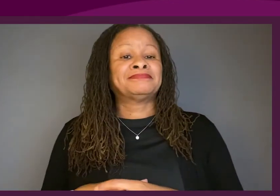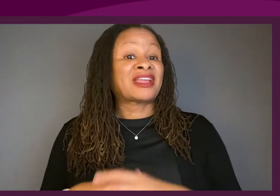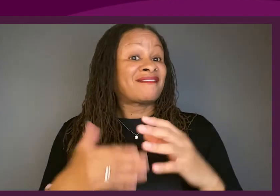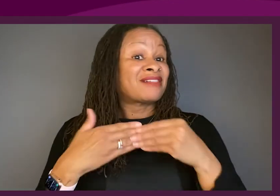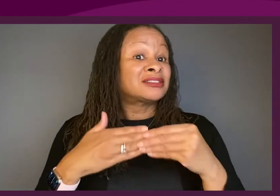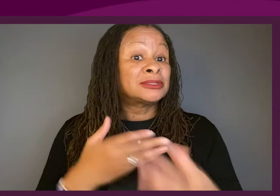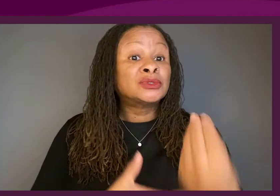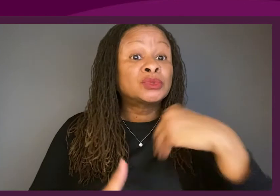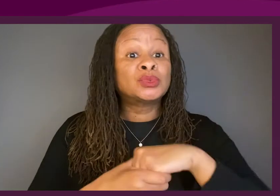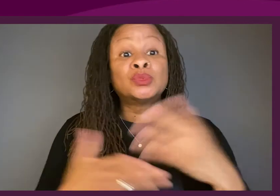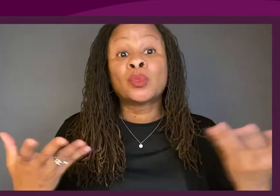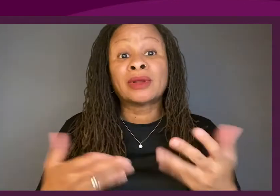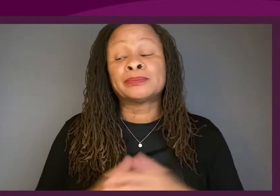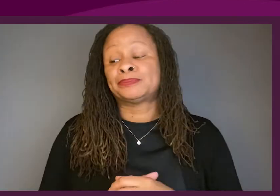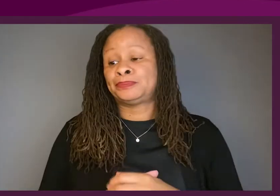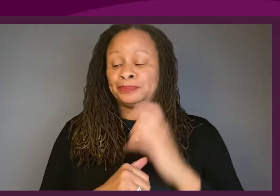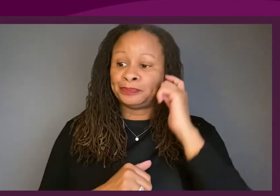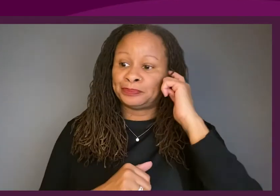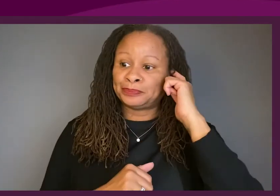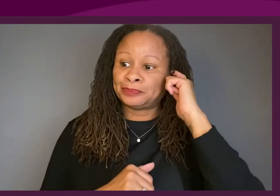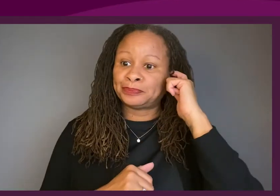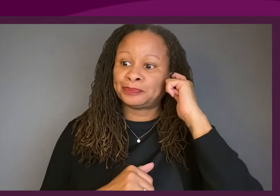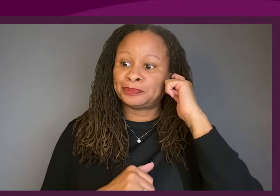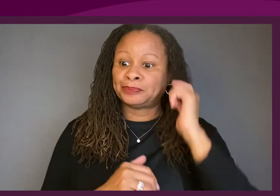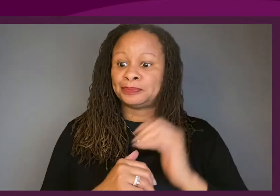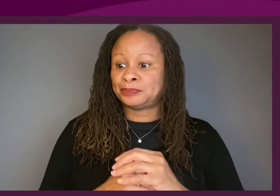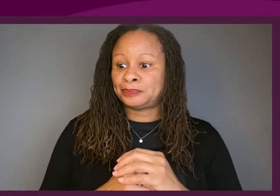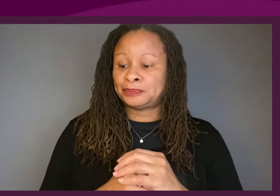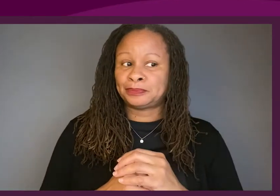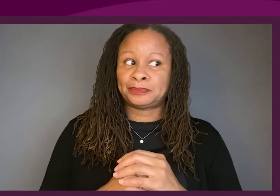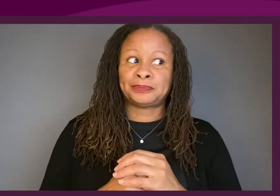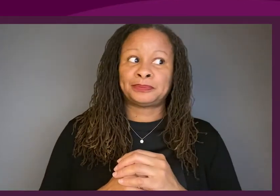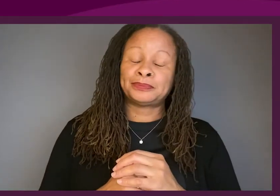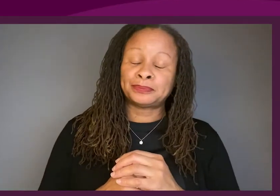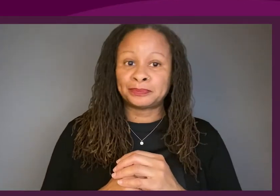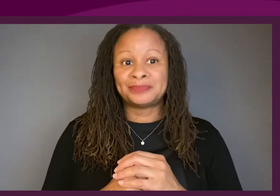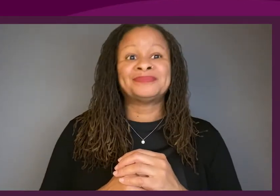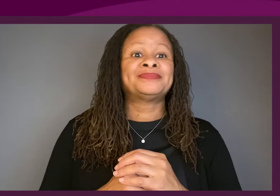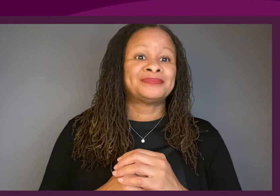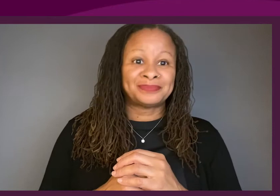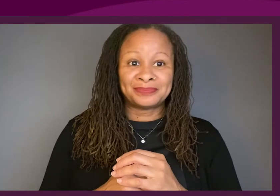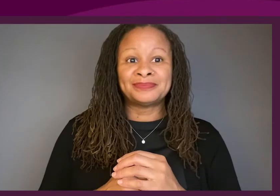that are...